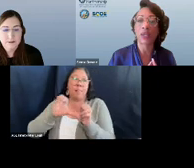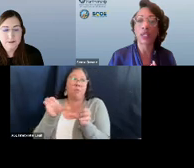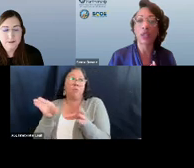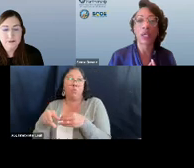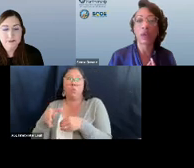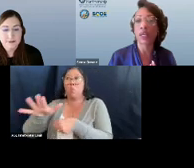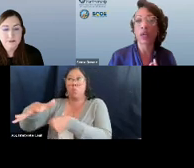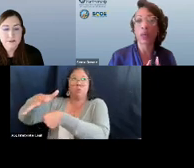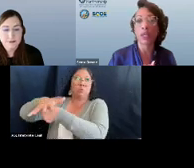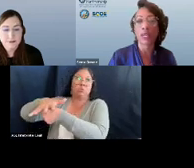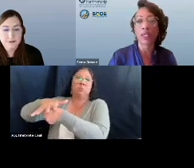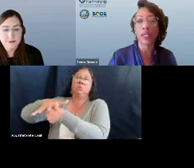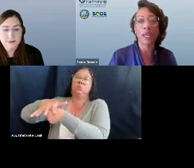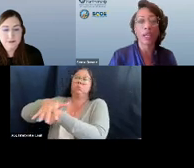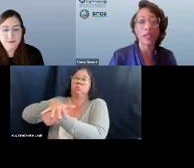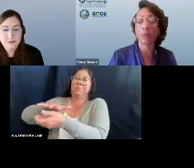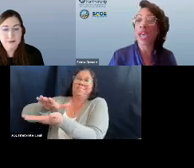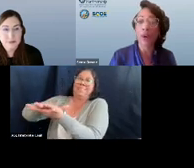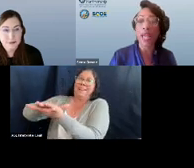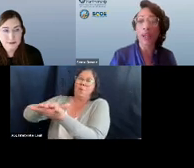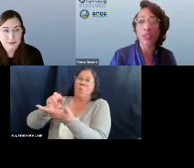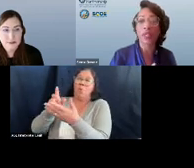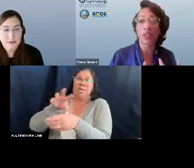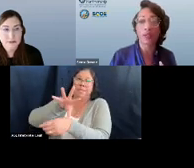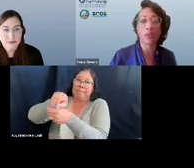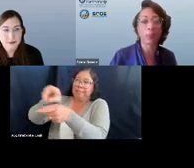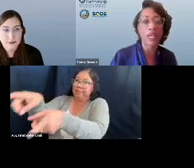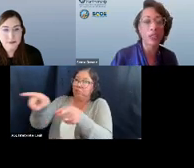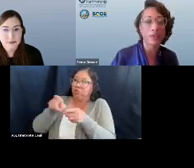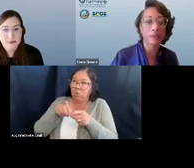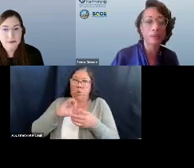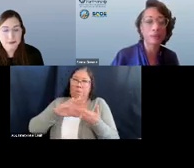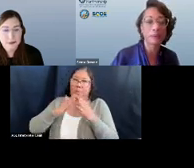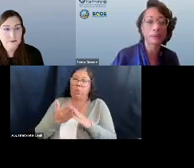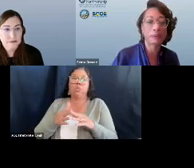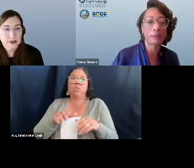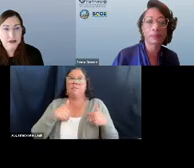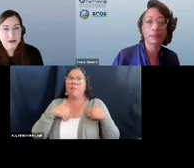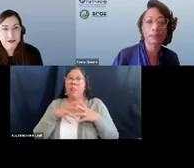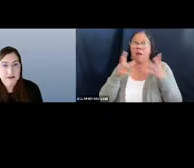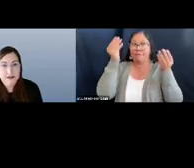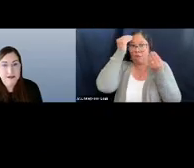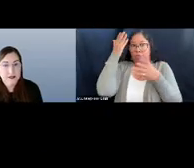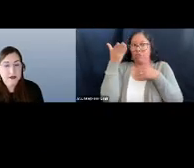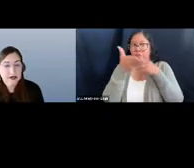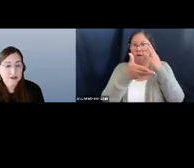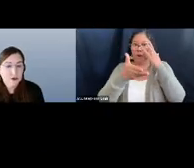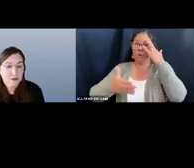in your district, or in your communities. It's a powerhouse of information. Thanks, Santa. And I do